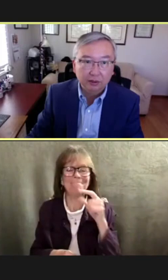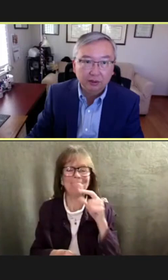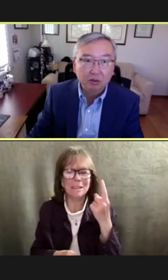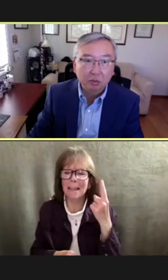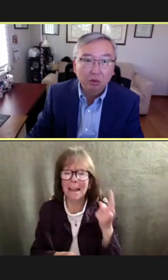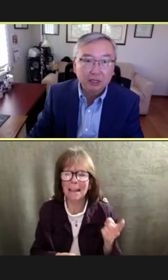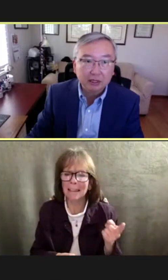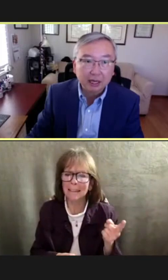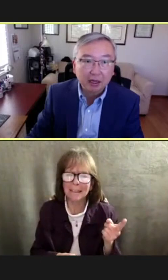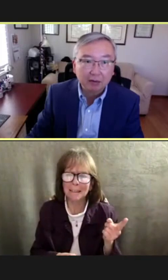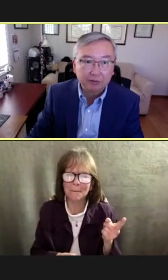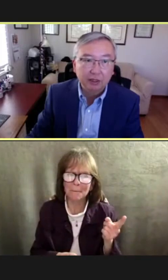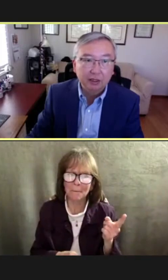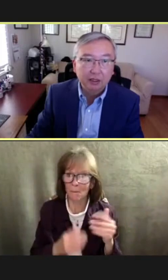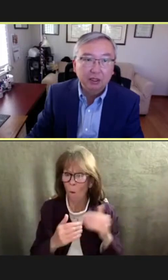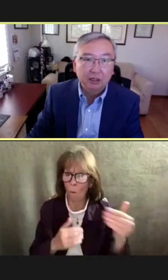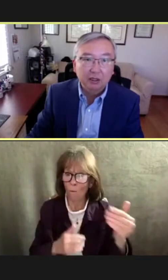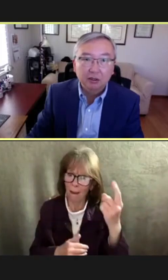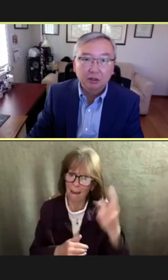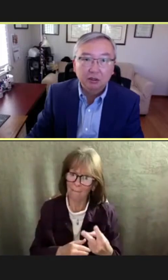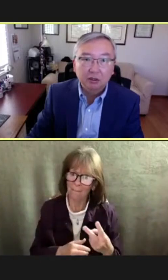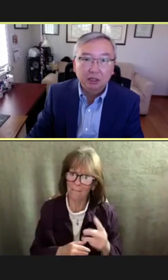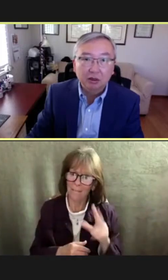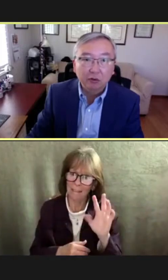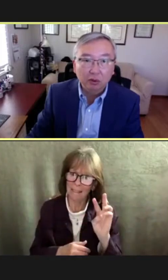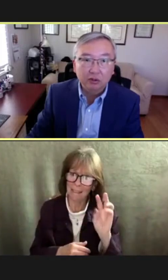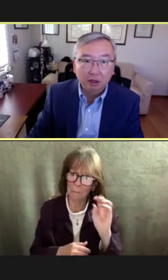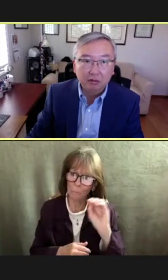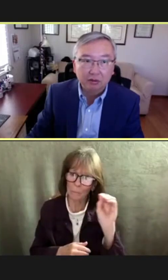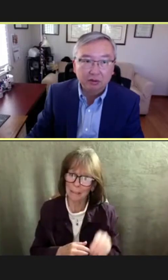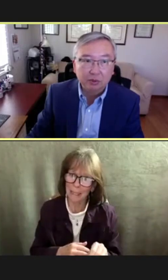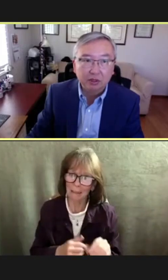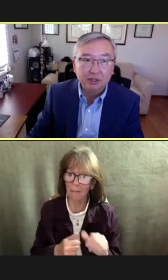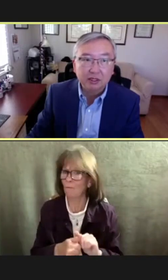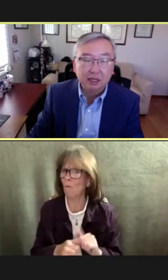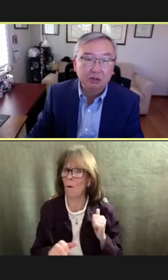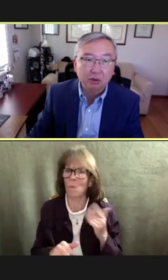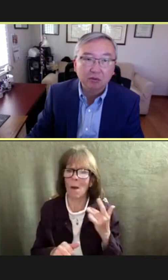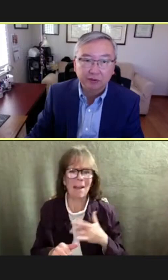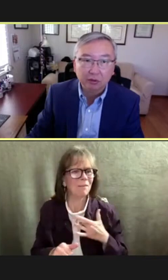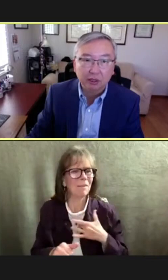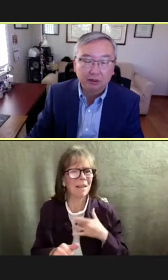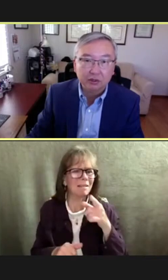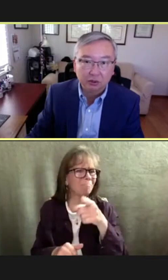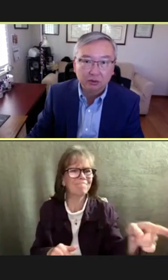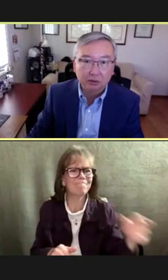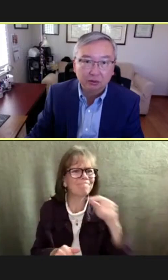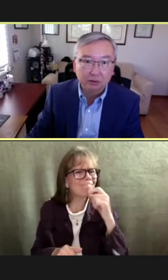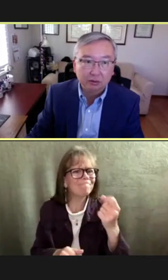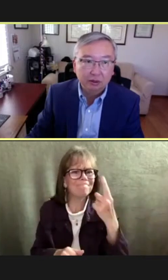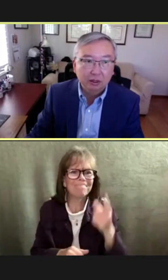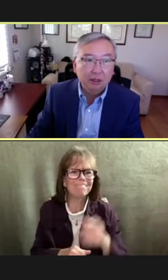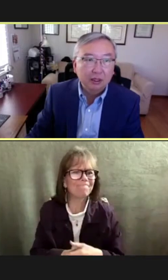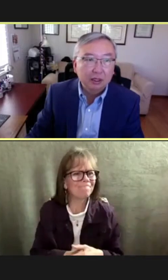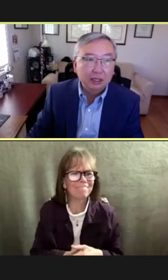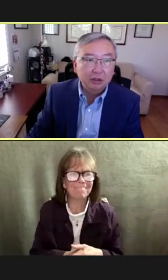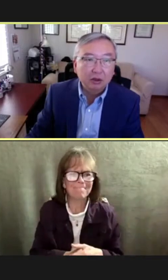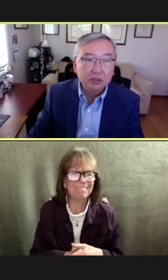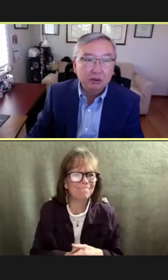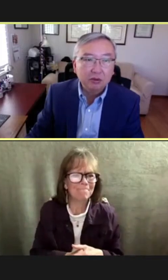So more than half avoid doctors because they don't feel understood. And also,